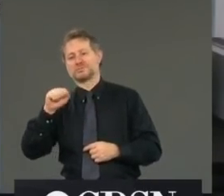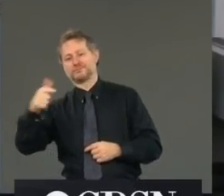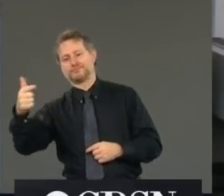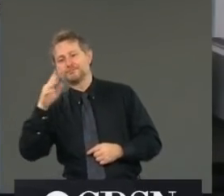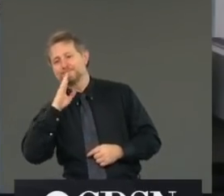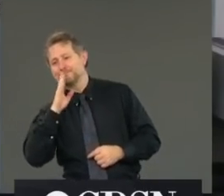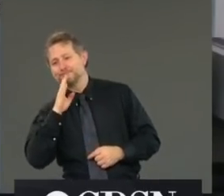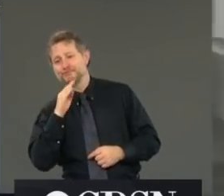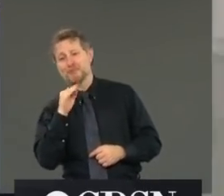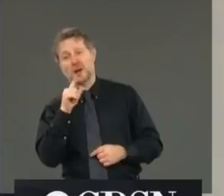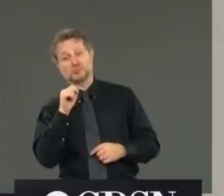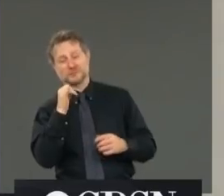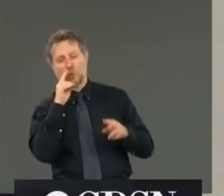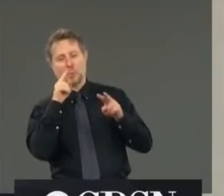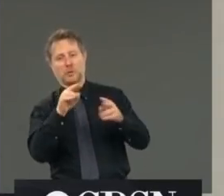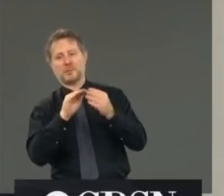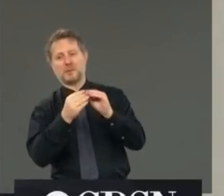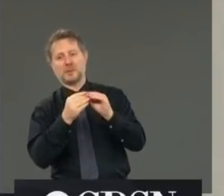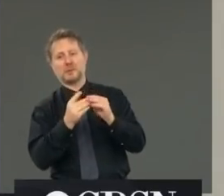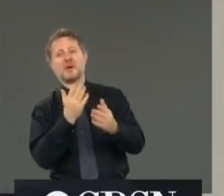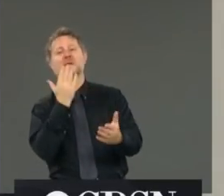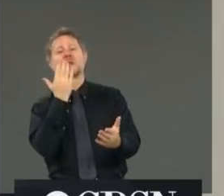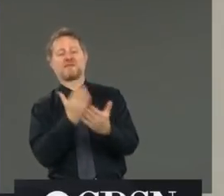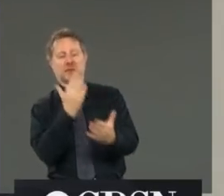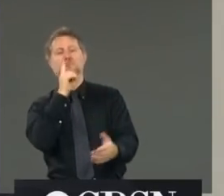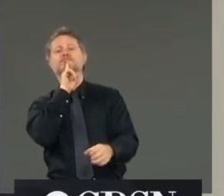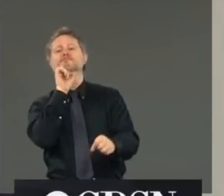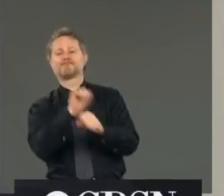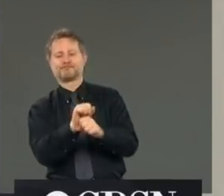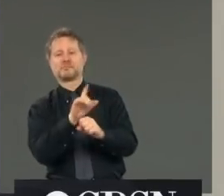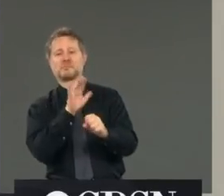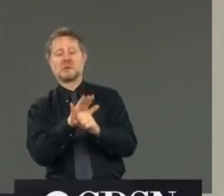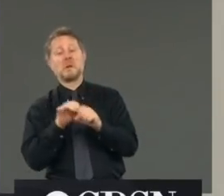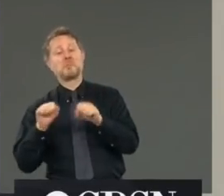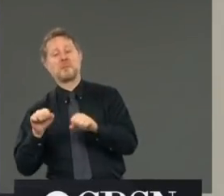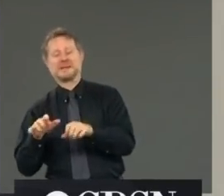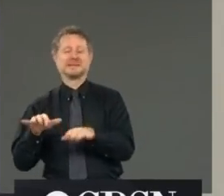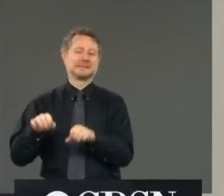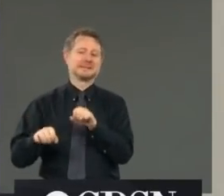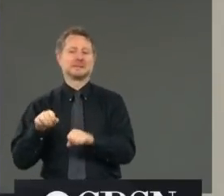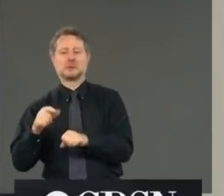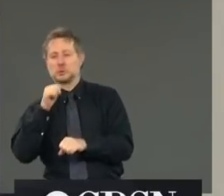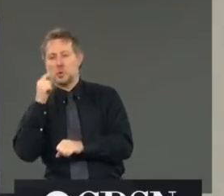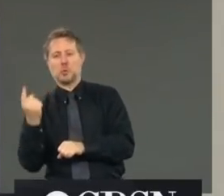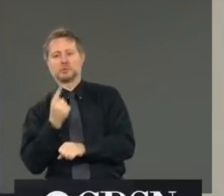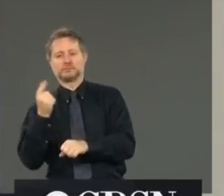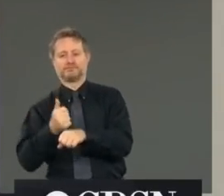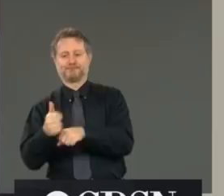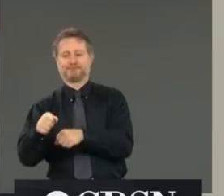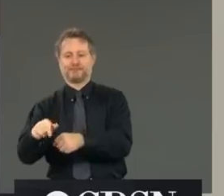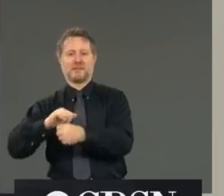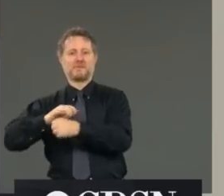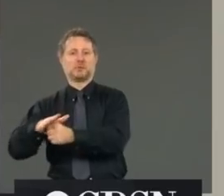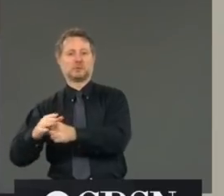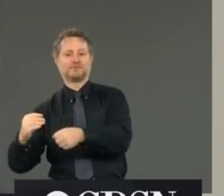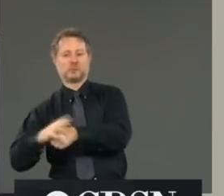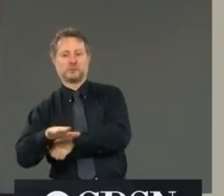THESE ARE THE NUMBERS THAT WE HAVE. WE CONTINUE TO UPDATE THAT DATA THAT'S THERE. Reporter: YOU HAVE A TIMELINE FOR WHEN?